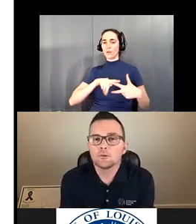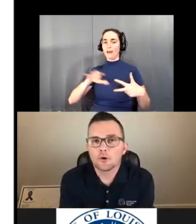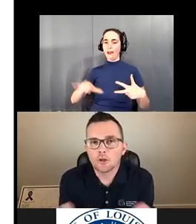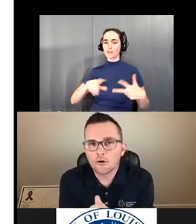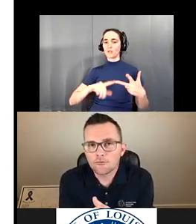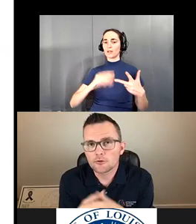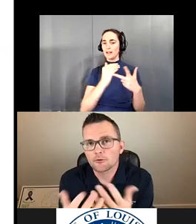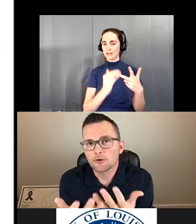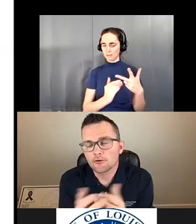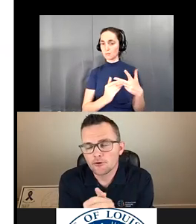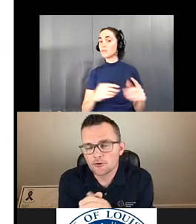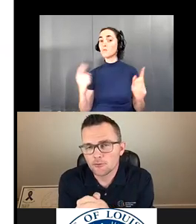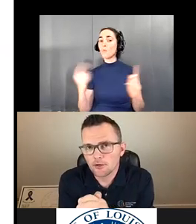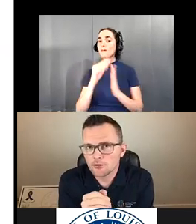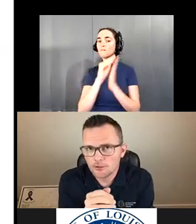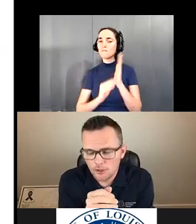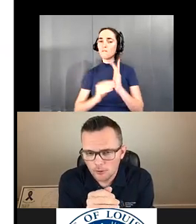15:40:56 you would want law enforcement or other first responders to know.